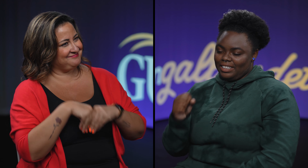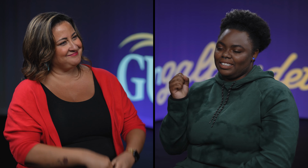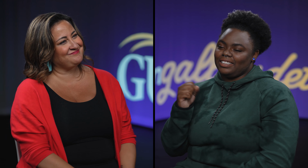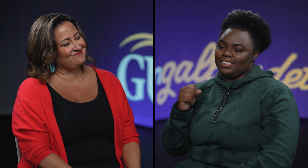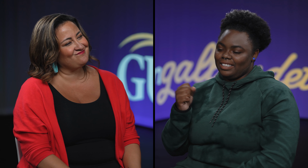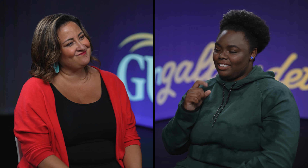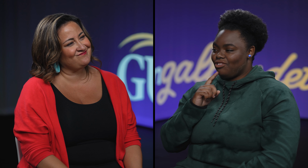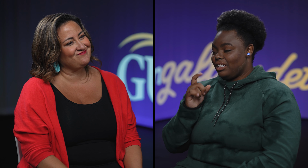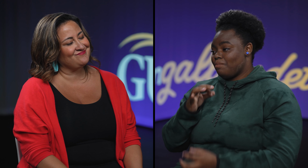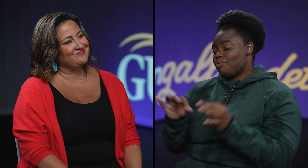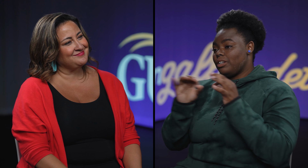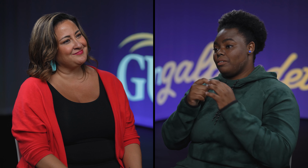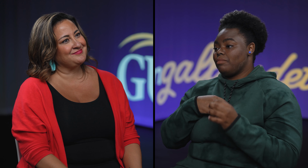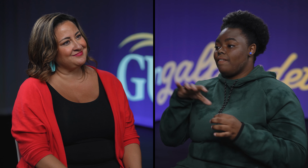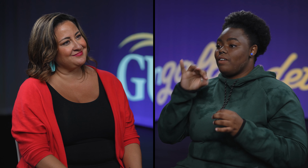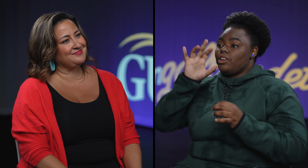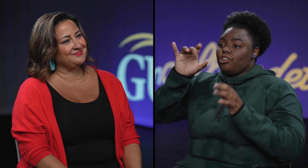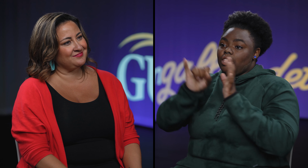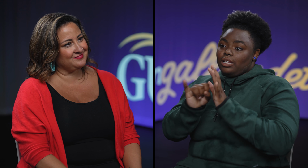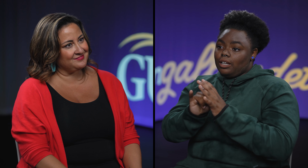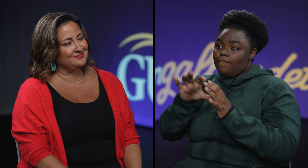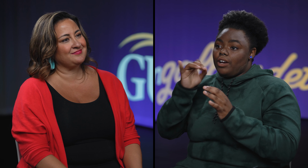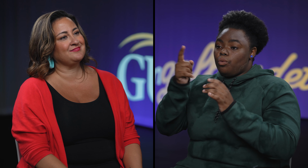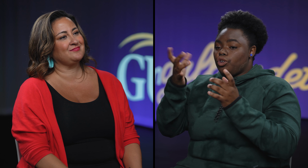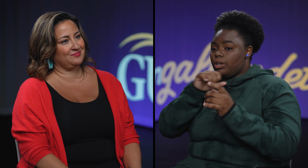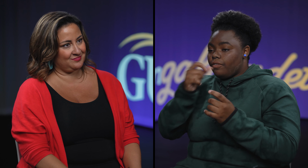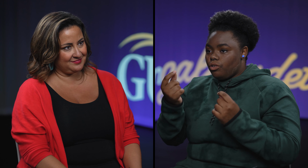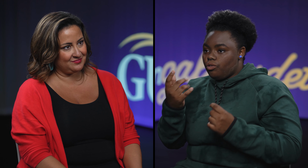Yes. It’s really important to find your identity and find what you love to do.